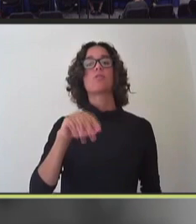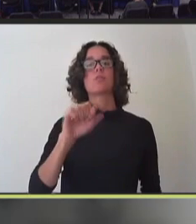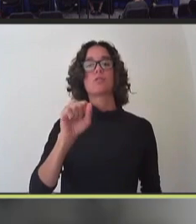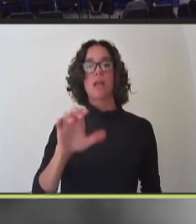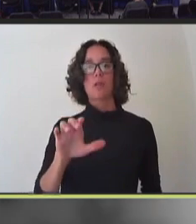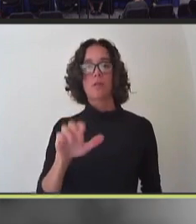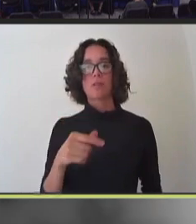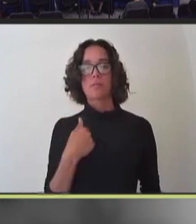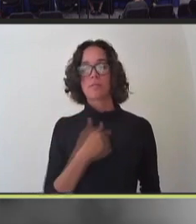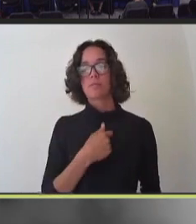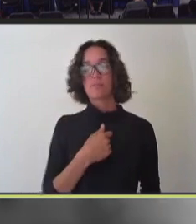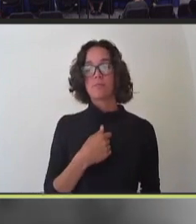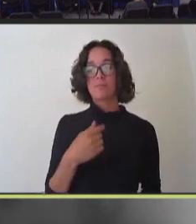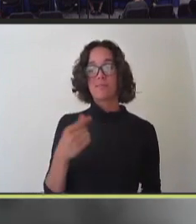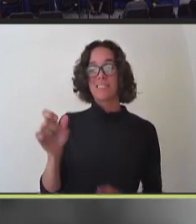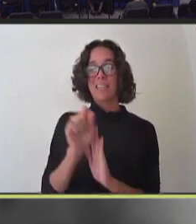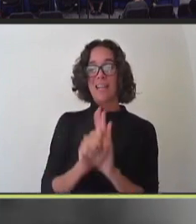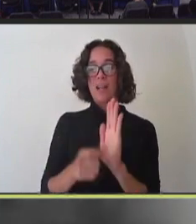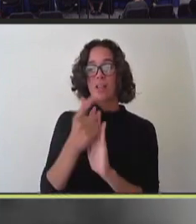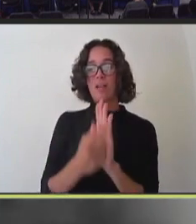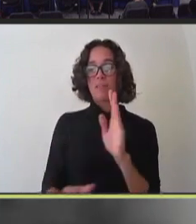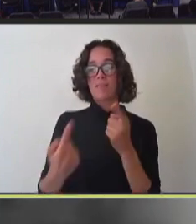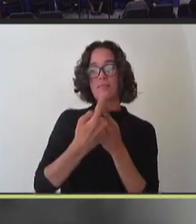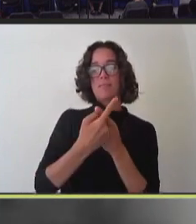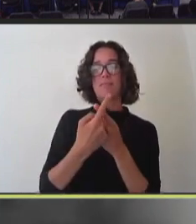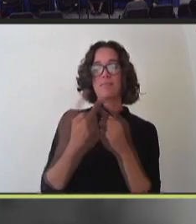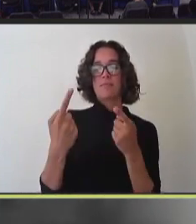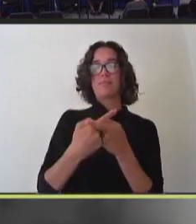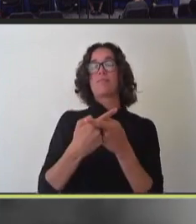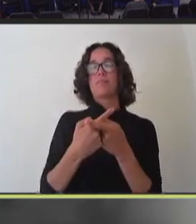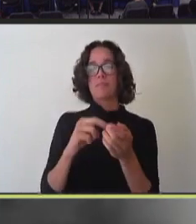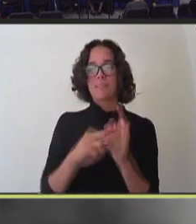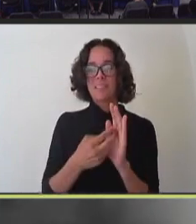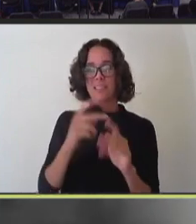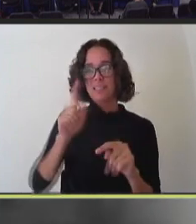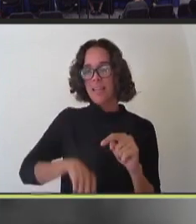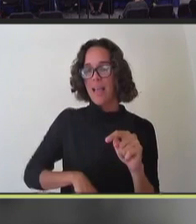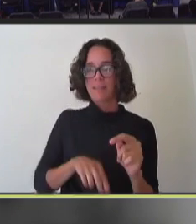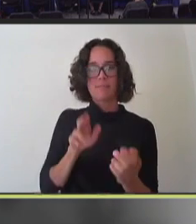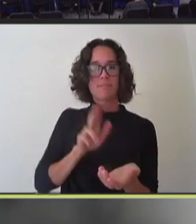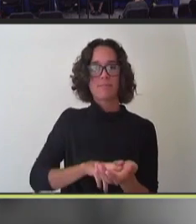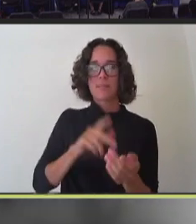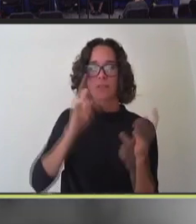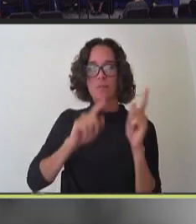from signing the IZ Gateway agreement. And so, we will pursue an independent agreement with them,